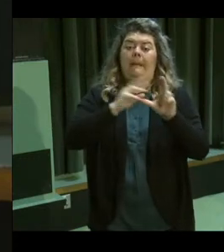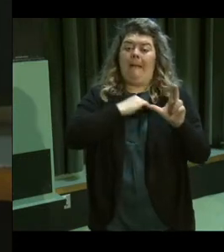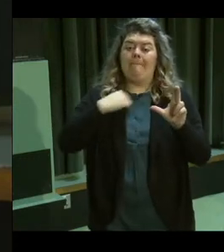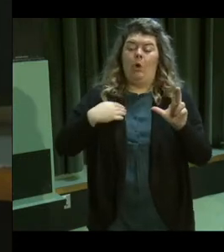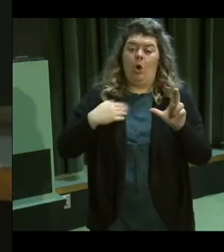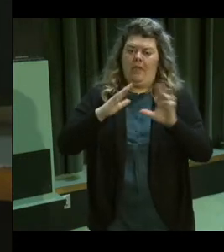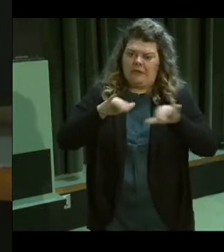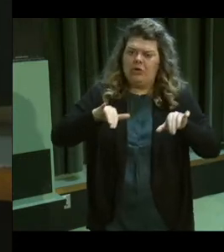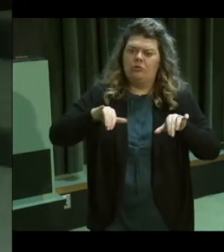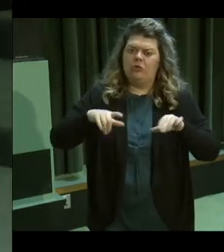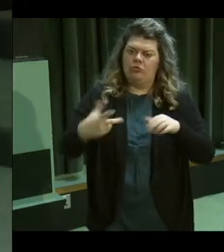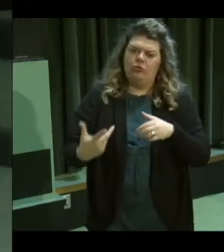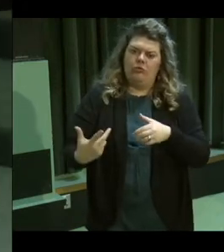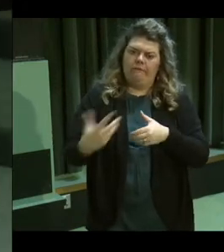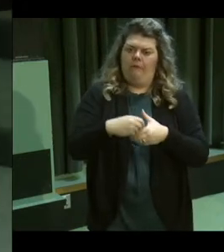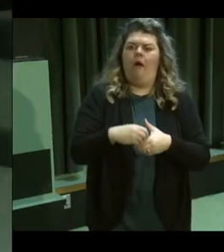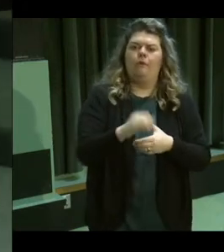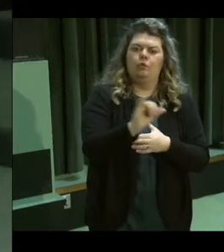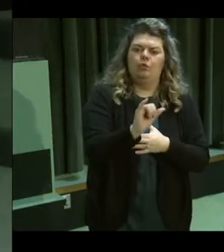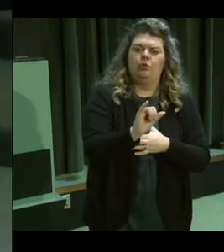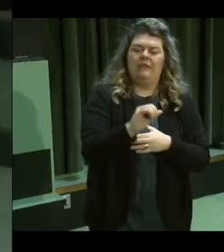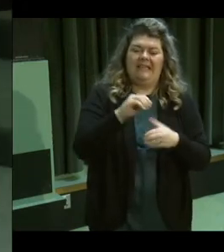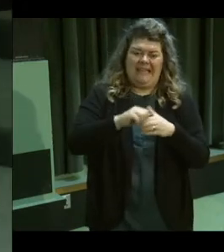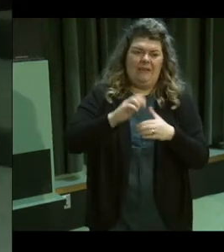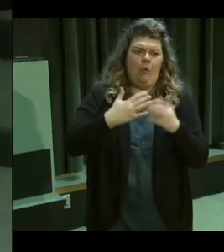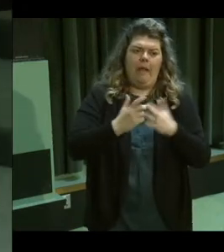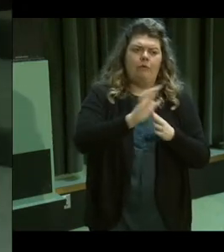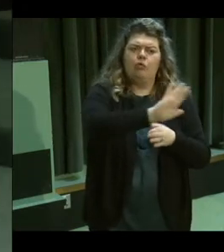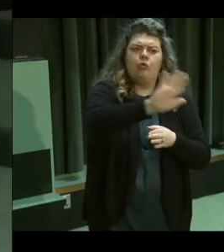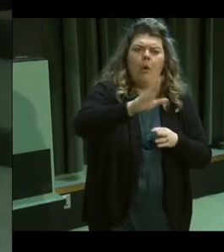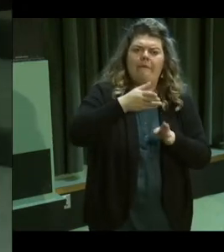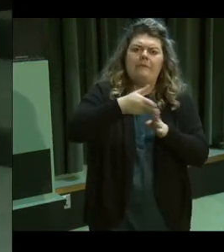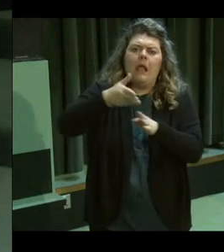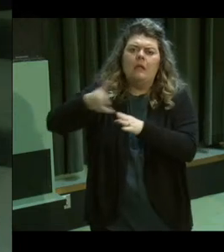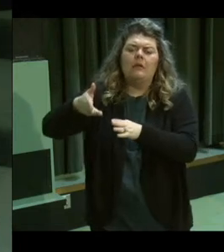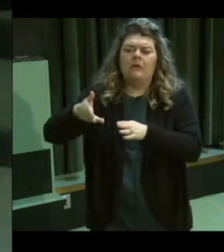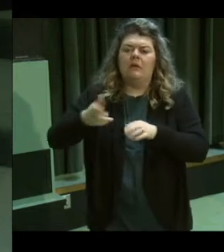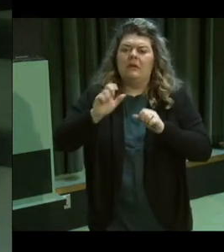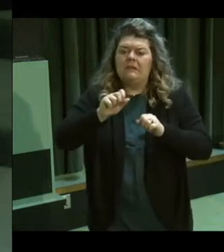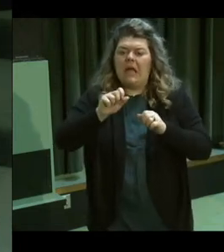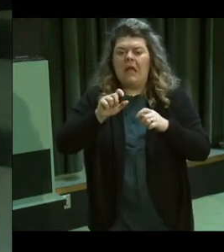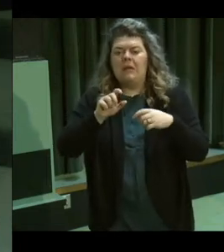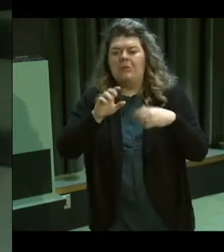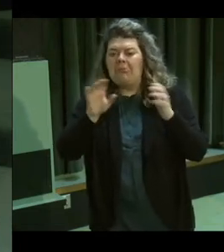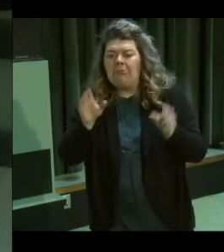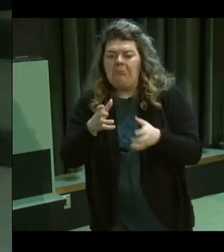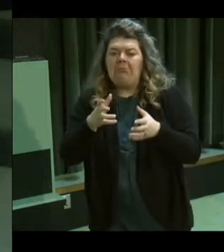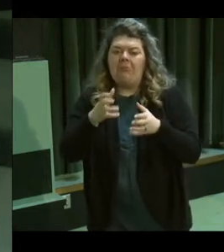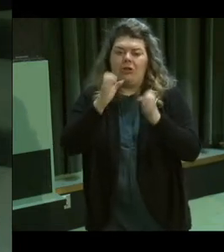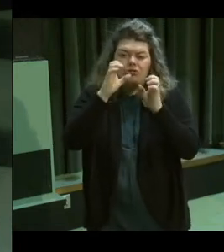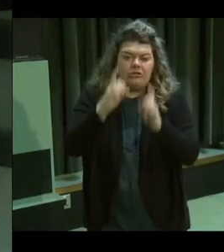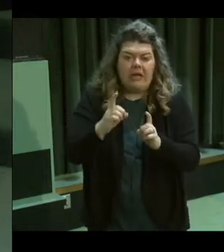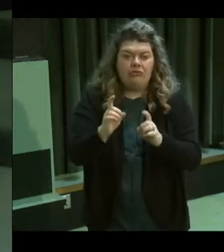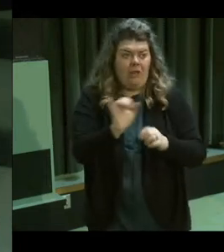union members to get involved in , you know, in your field and,